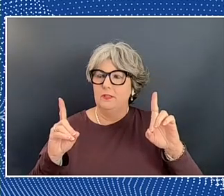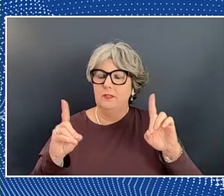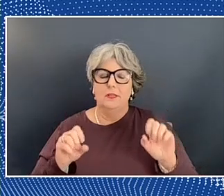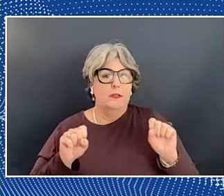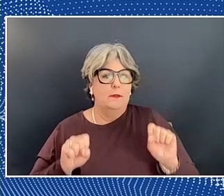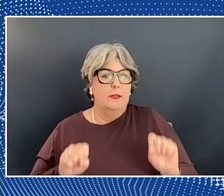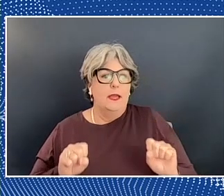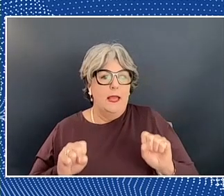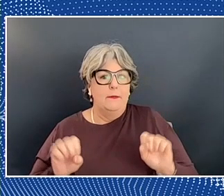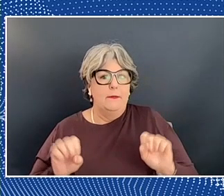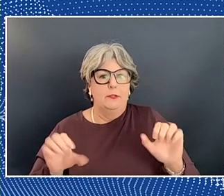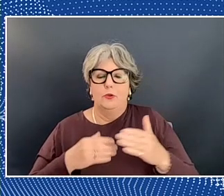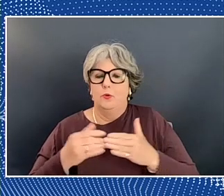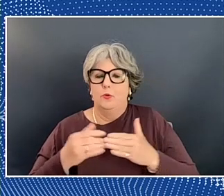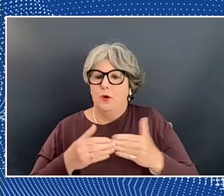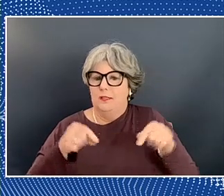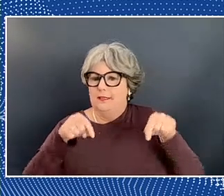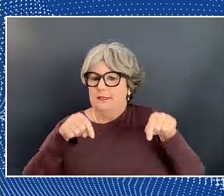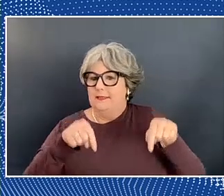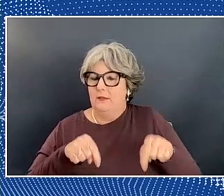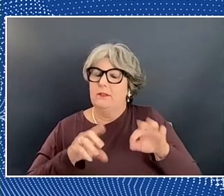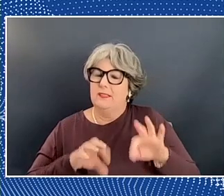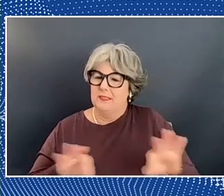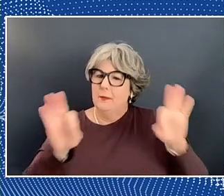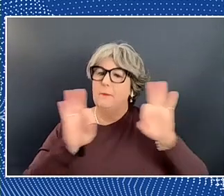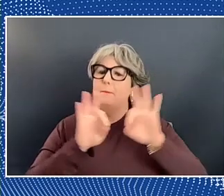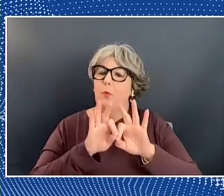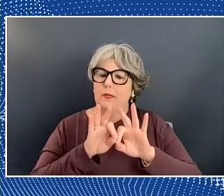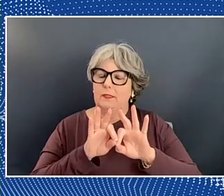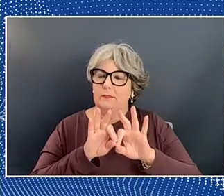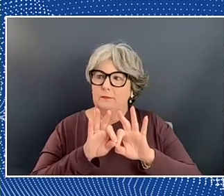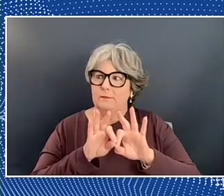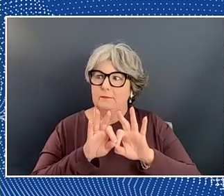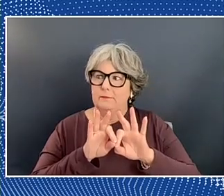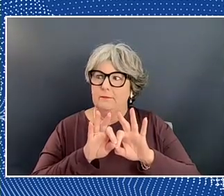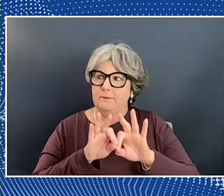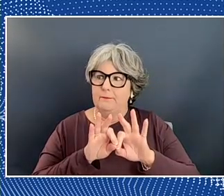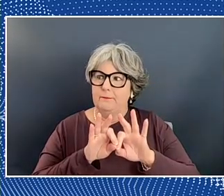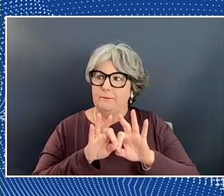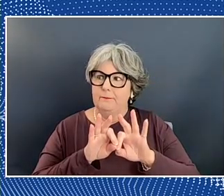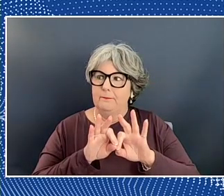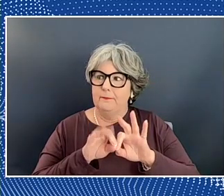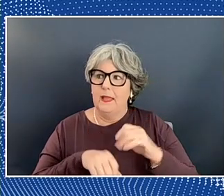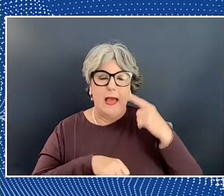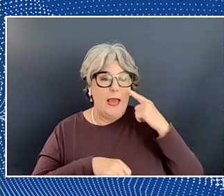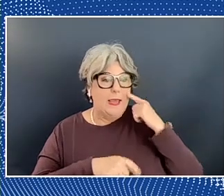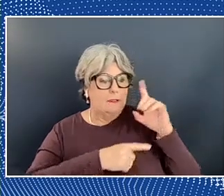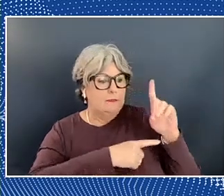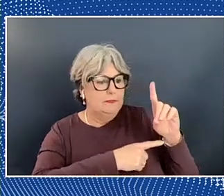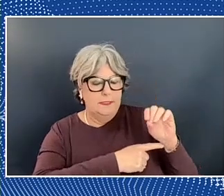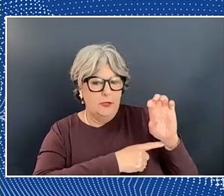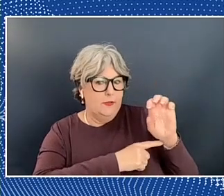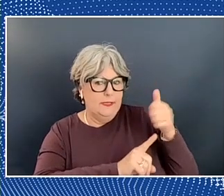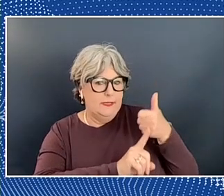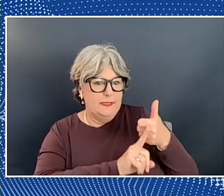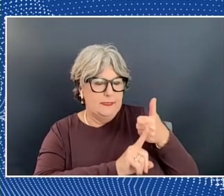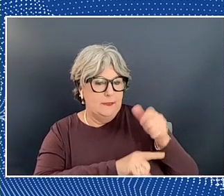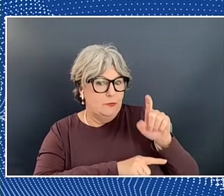in here is really important. And I don't think that the Department should or could really give a full answer